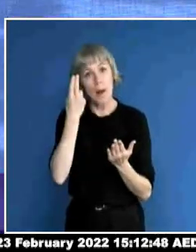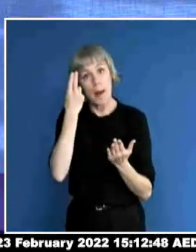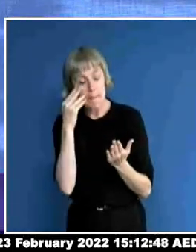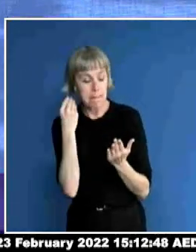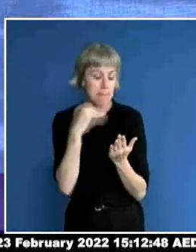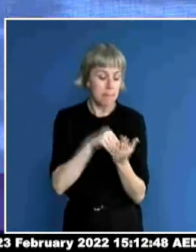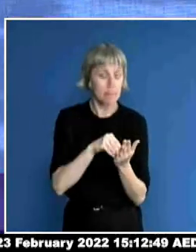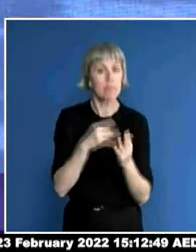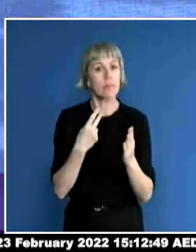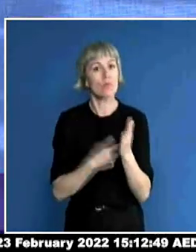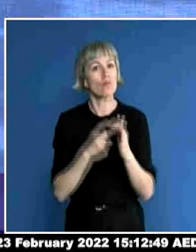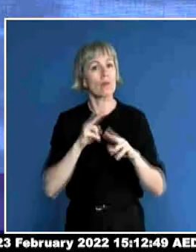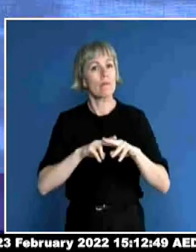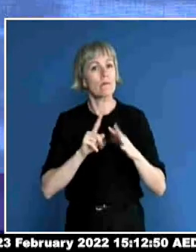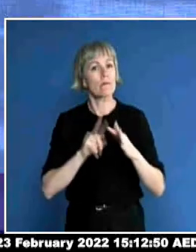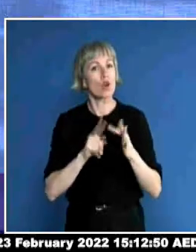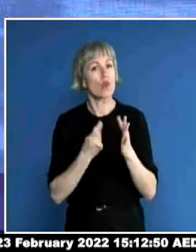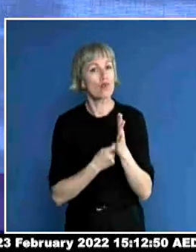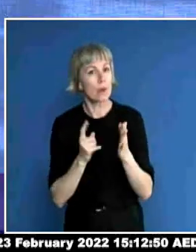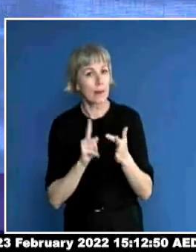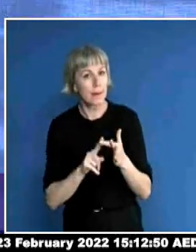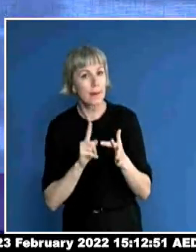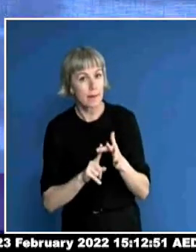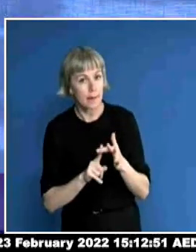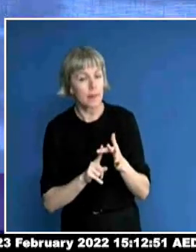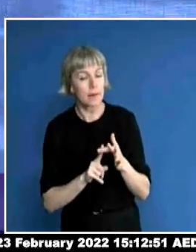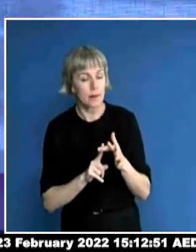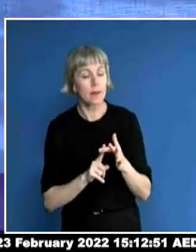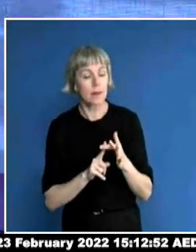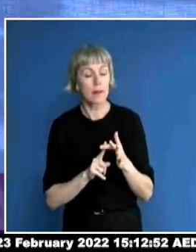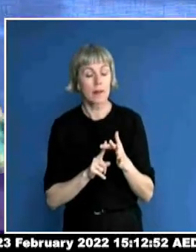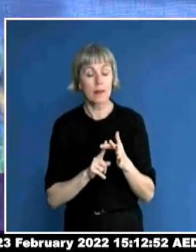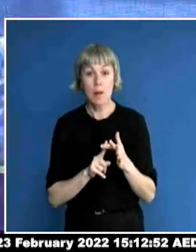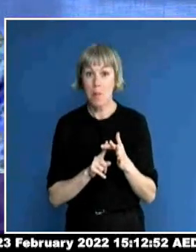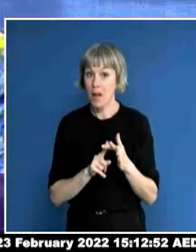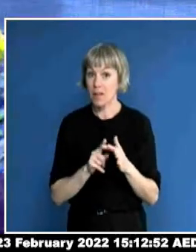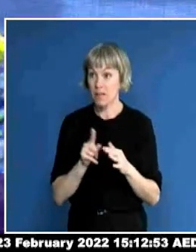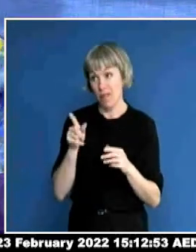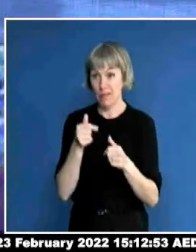But you were told in that response from a senior person in AimBig that she did not know